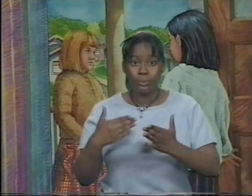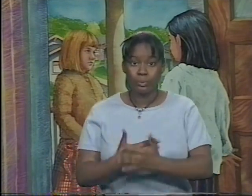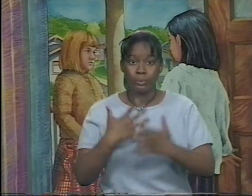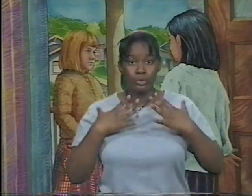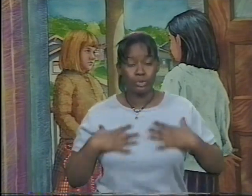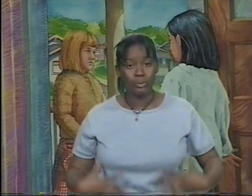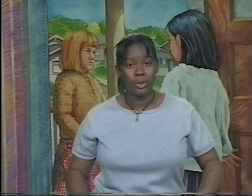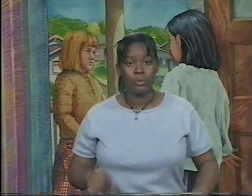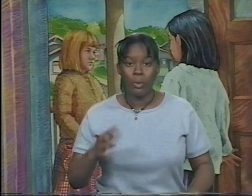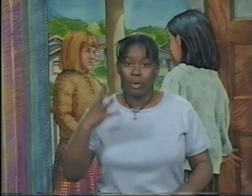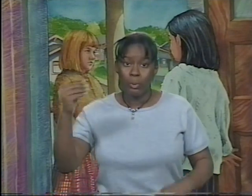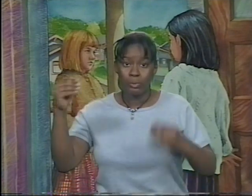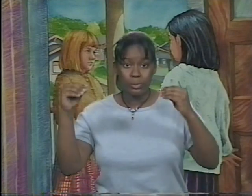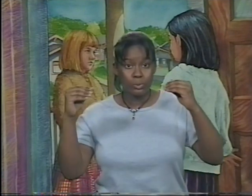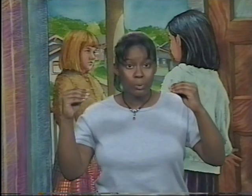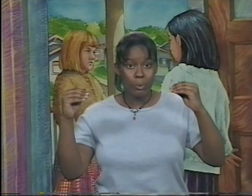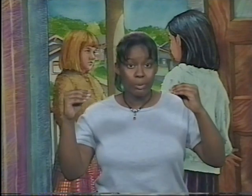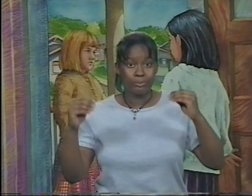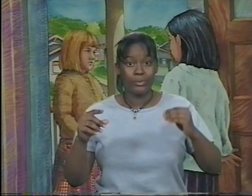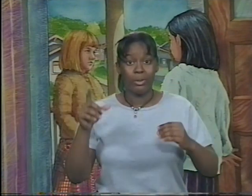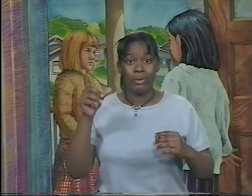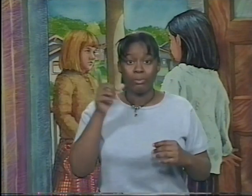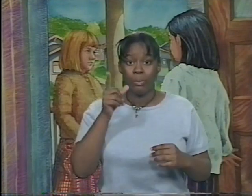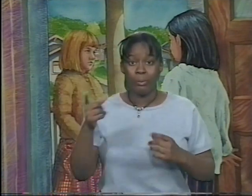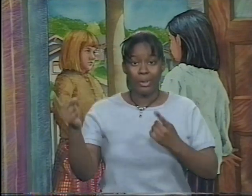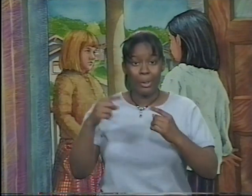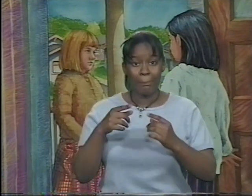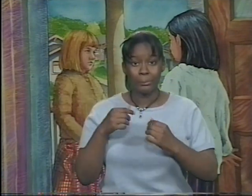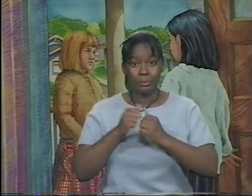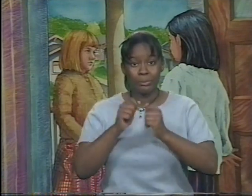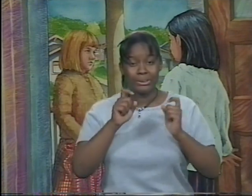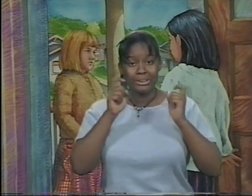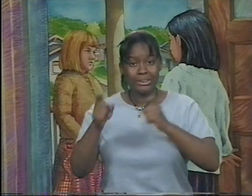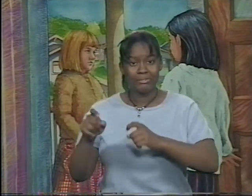She hadn't come to show her a new dress or to ask her to go to the store with her, either.